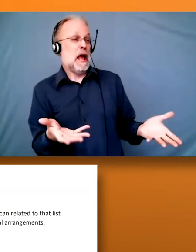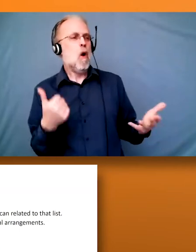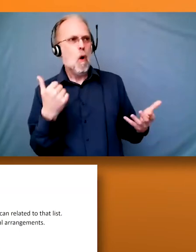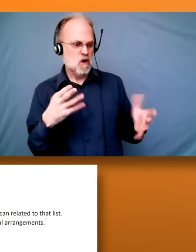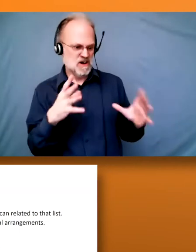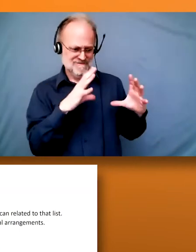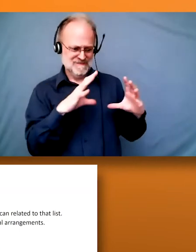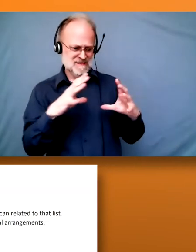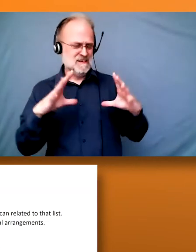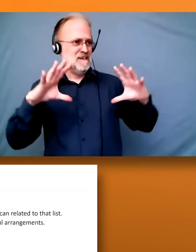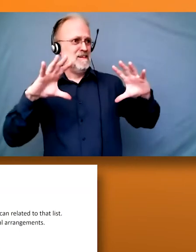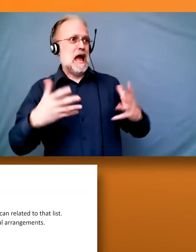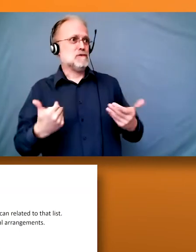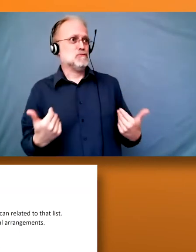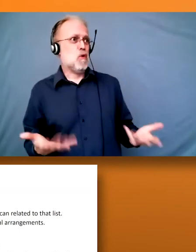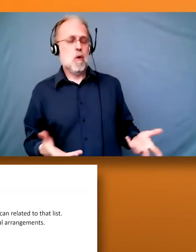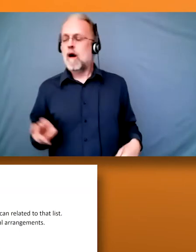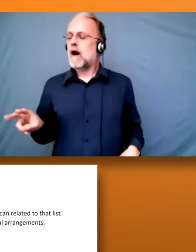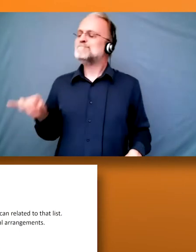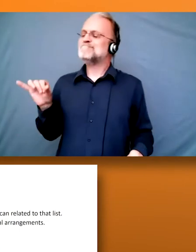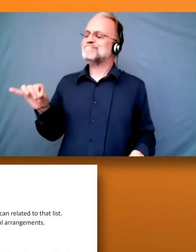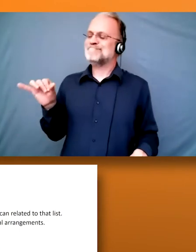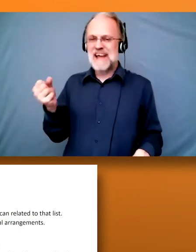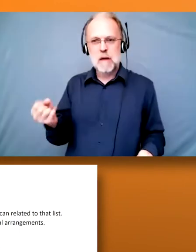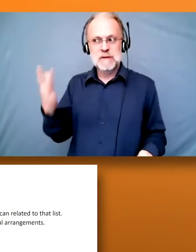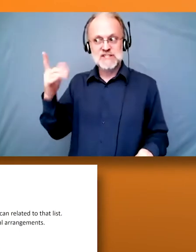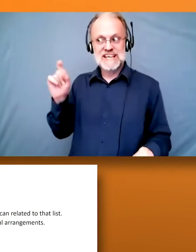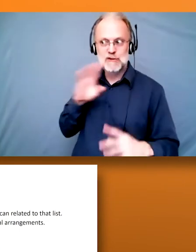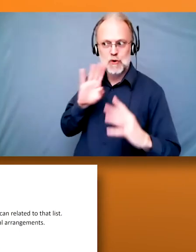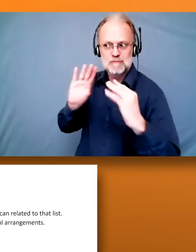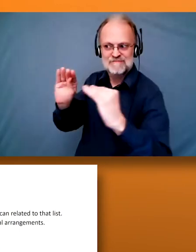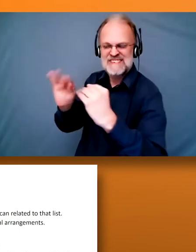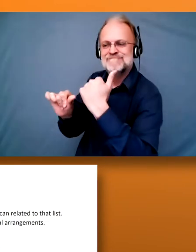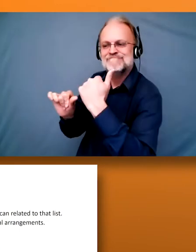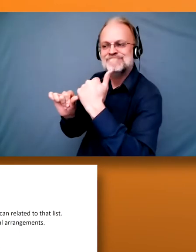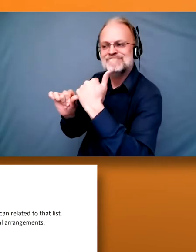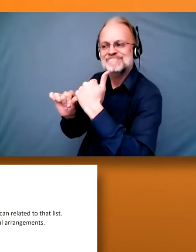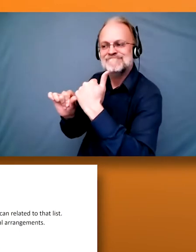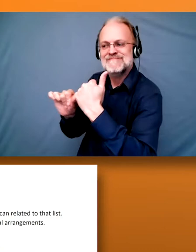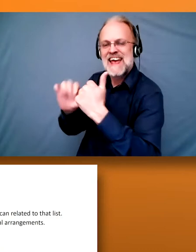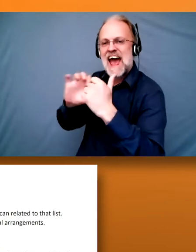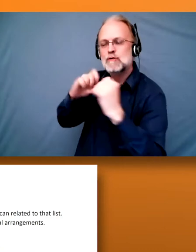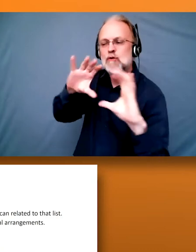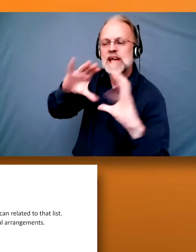or they don't even know how to organize them. And that will show you a lot about how much you're going to have to help them categorize those words